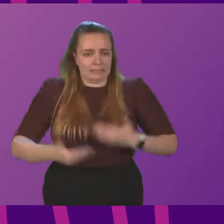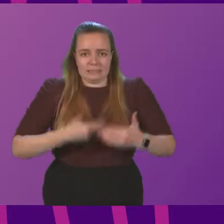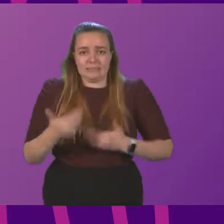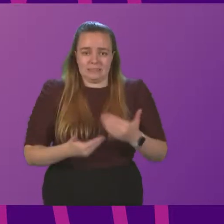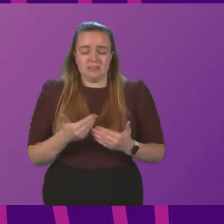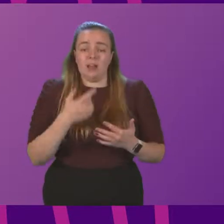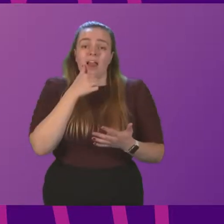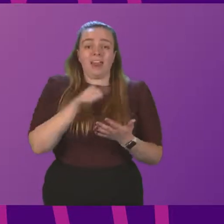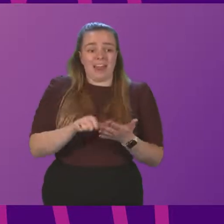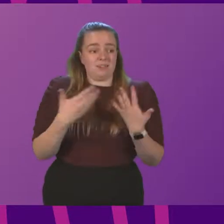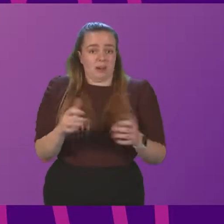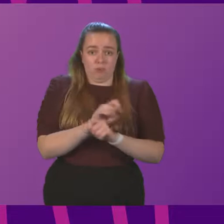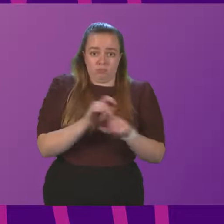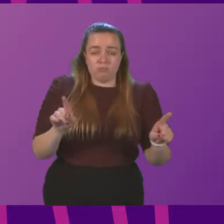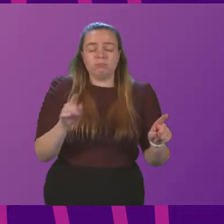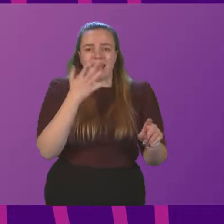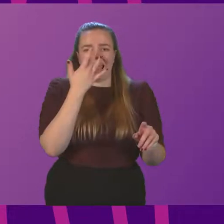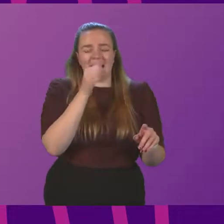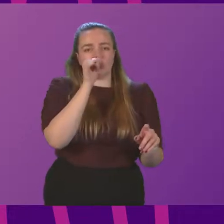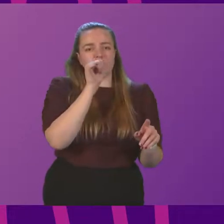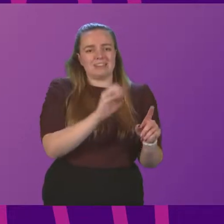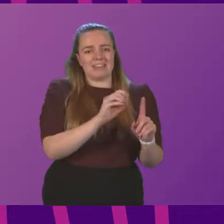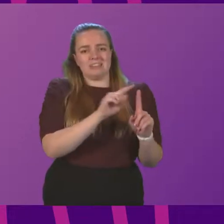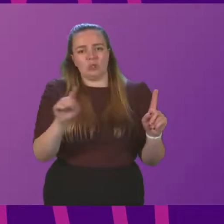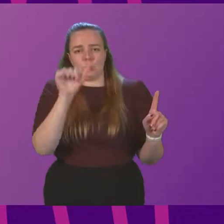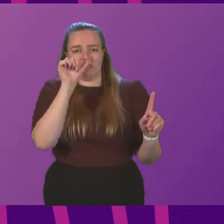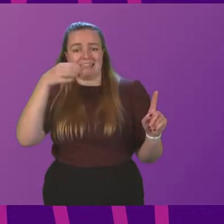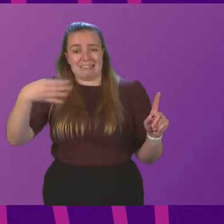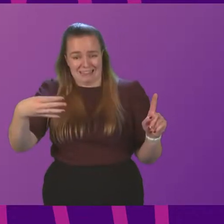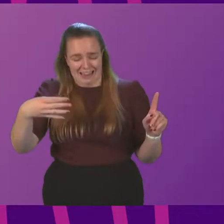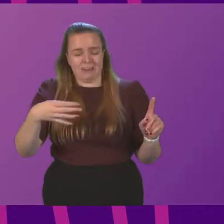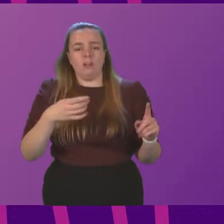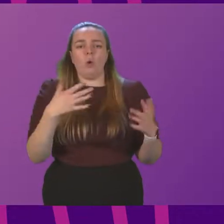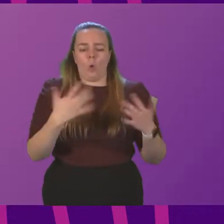sent to those who are aged between 60 and 69 and people with underlying health conditions.